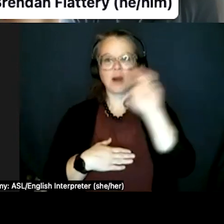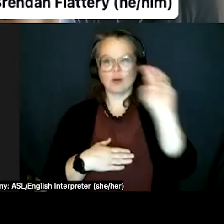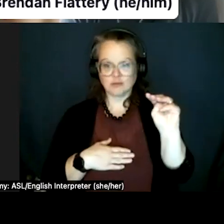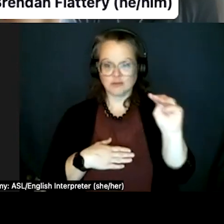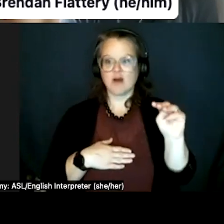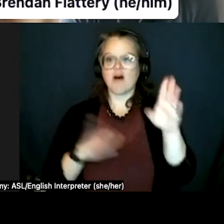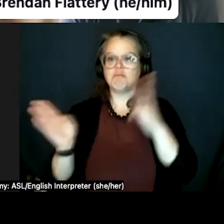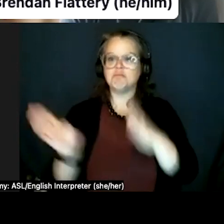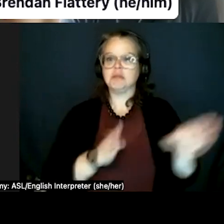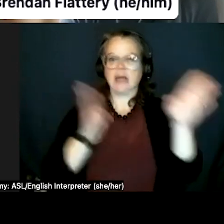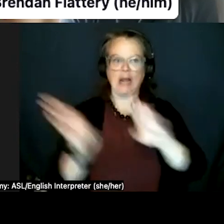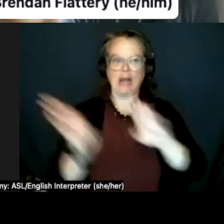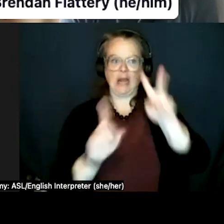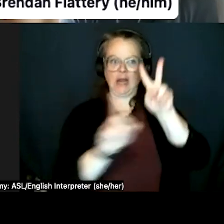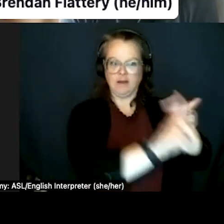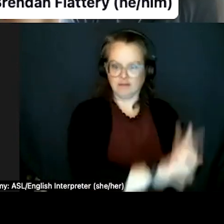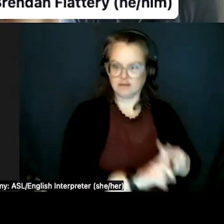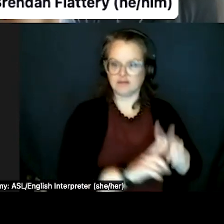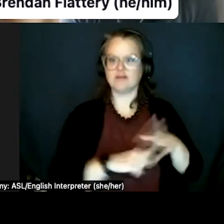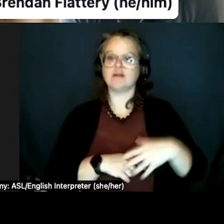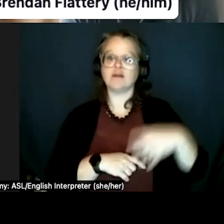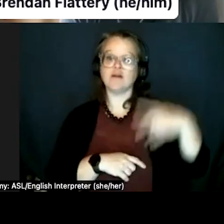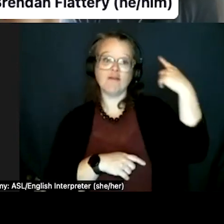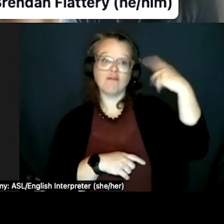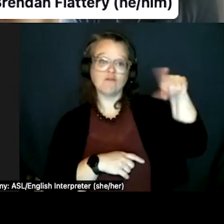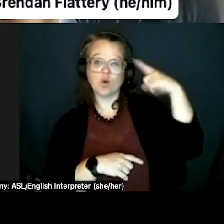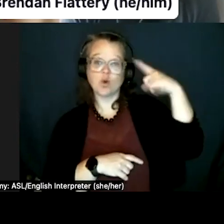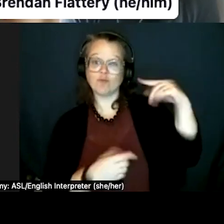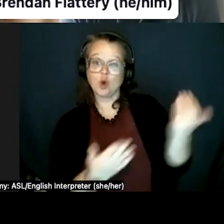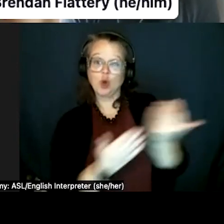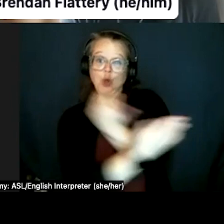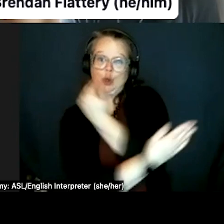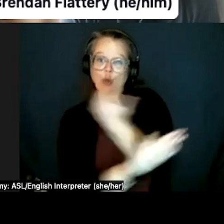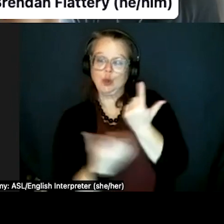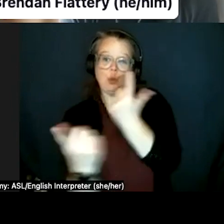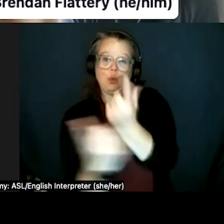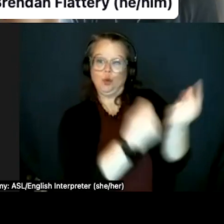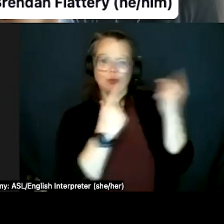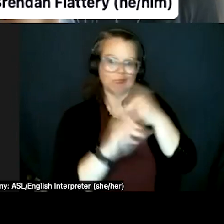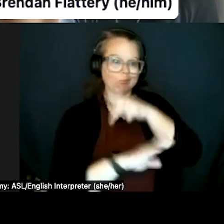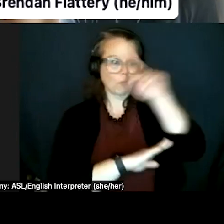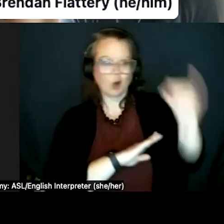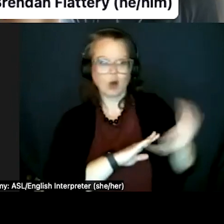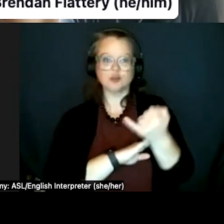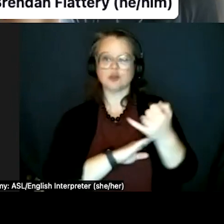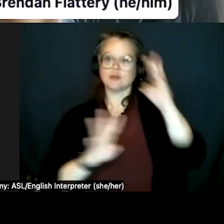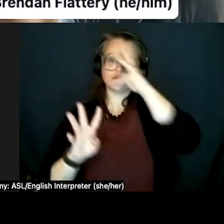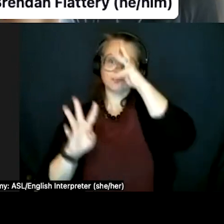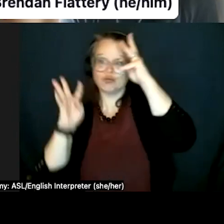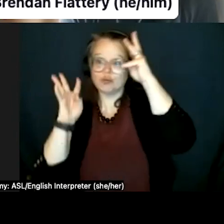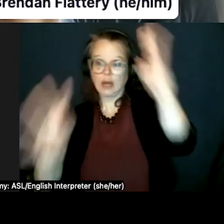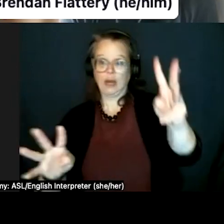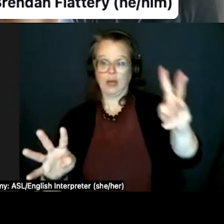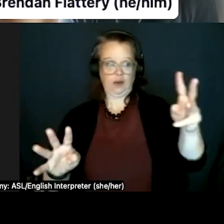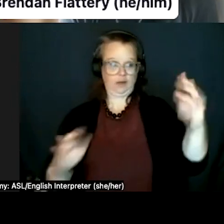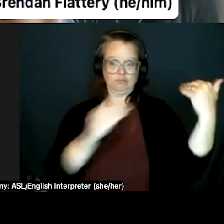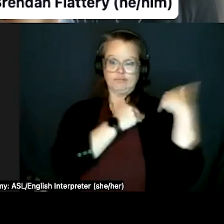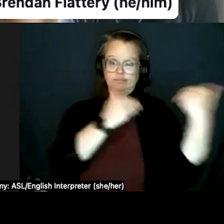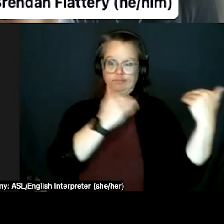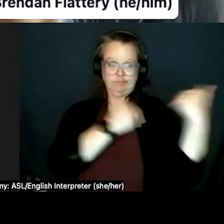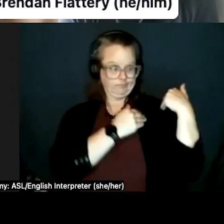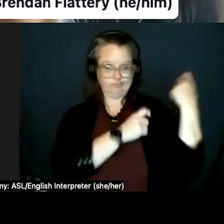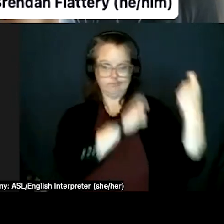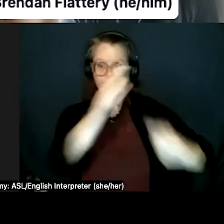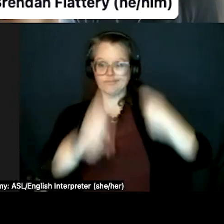and collaborate with everyone and also again, to find files and status updates. So in the,